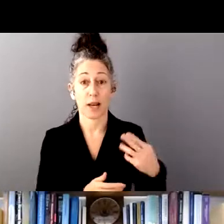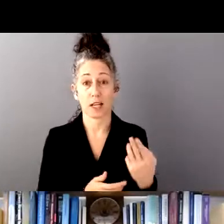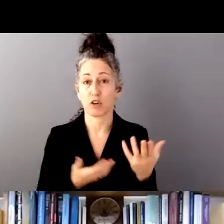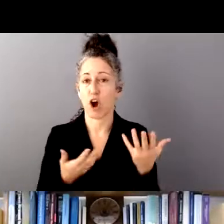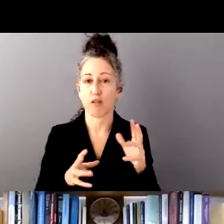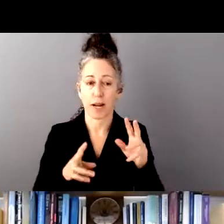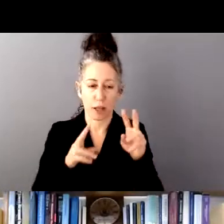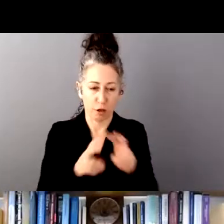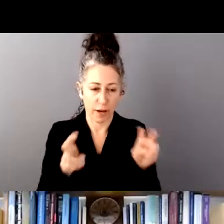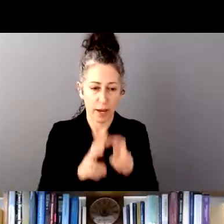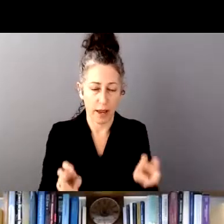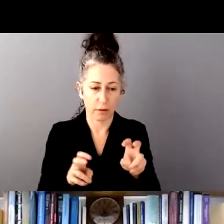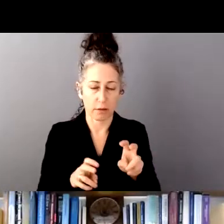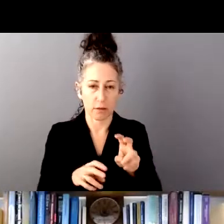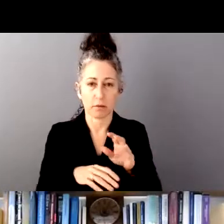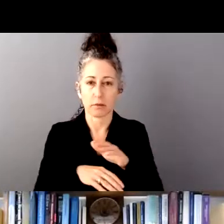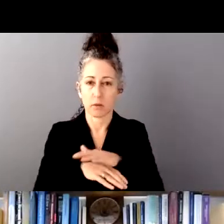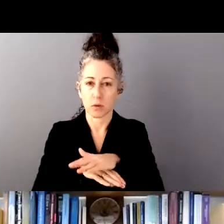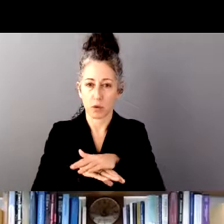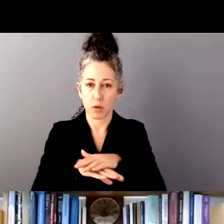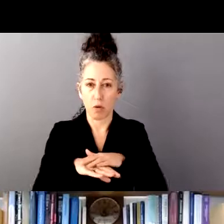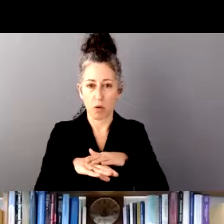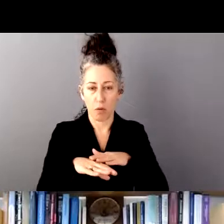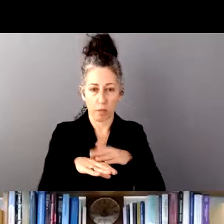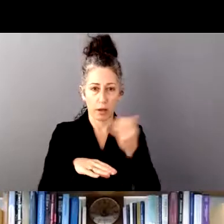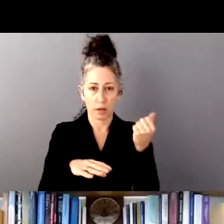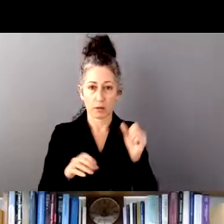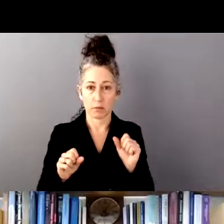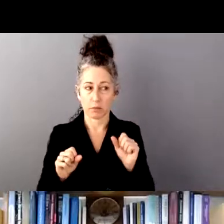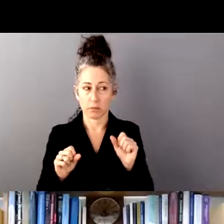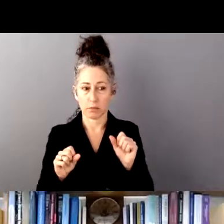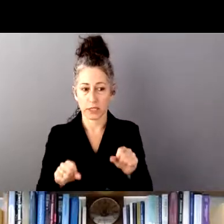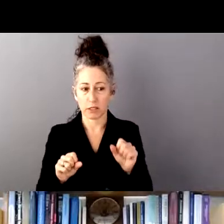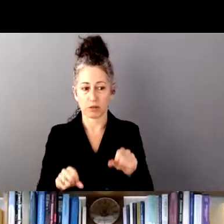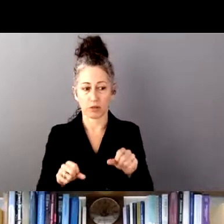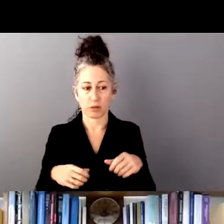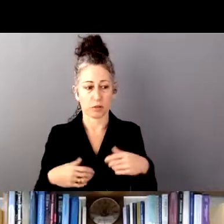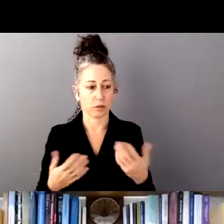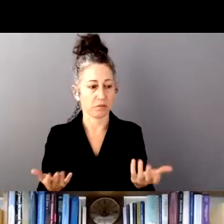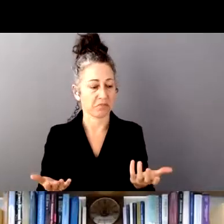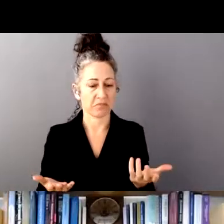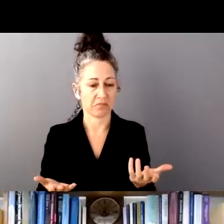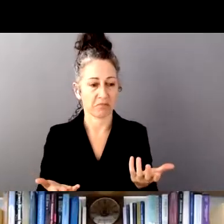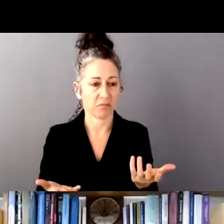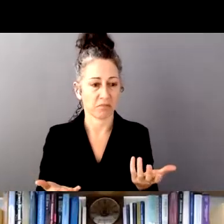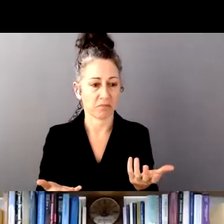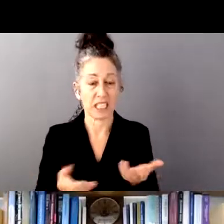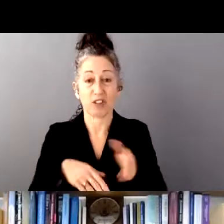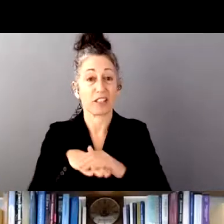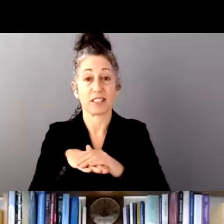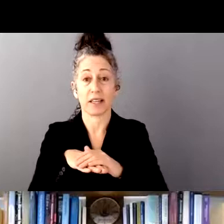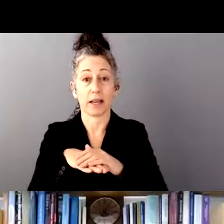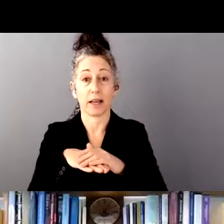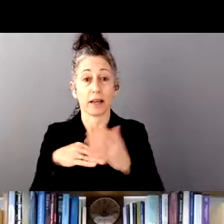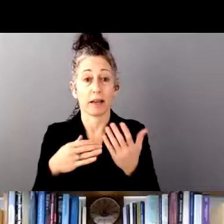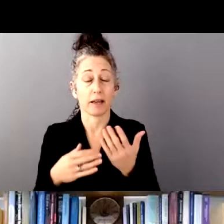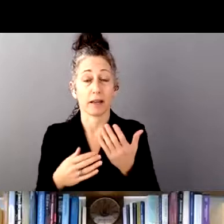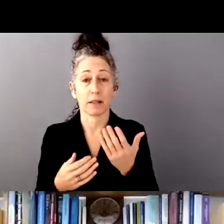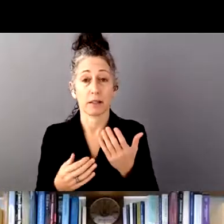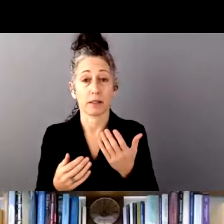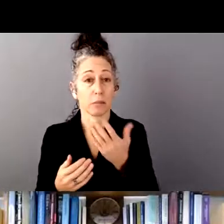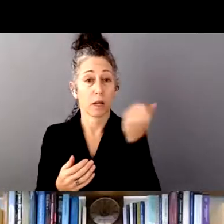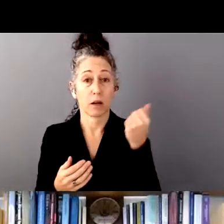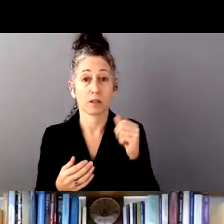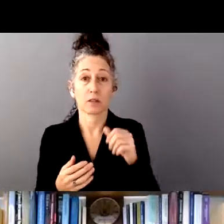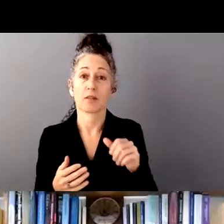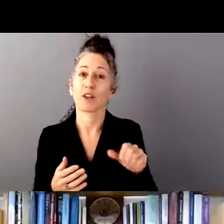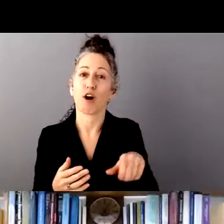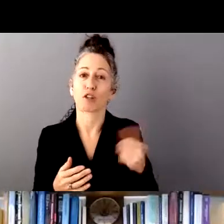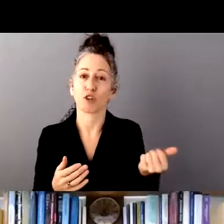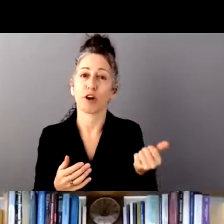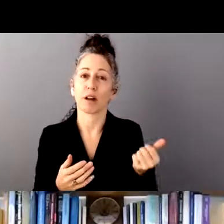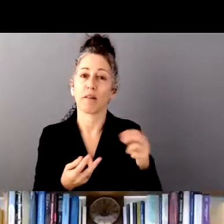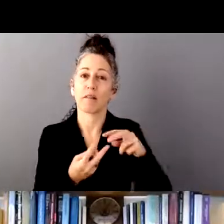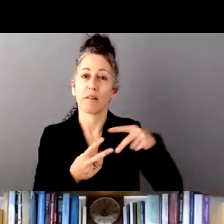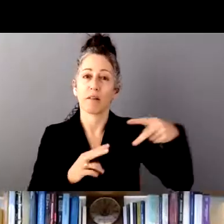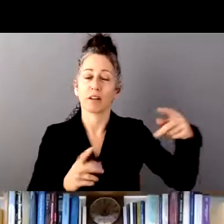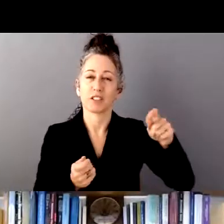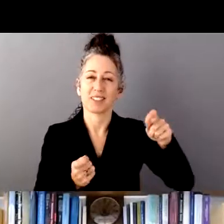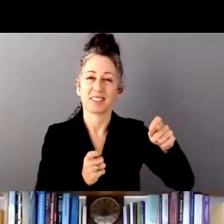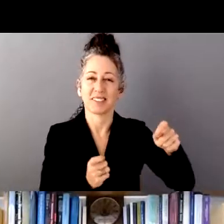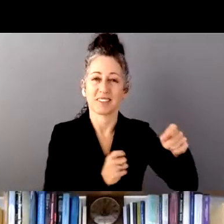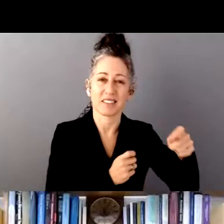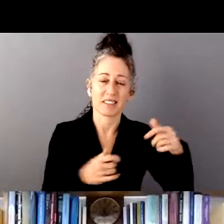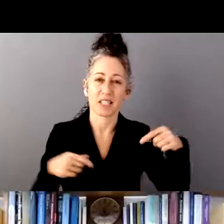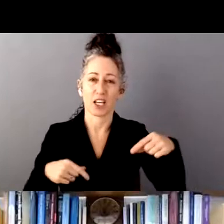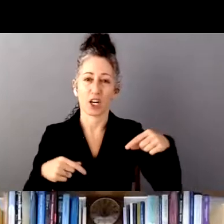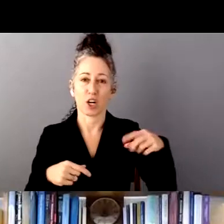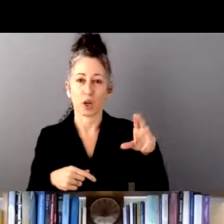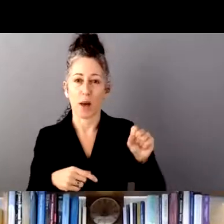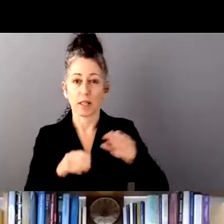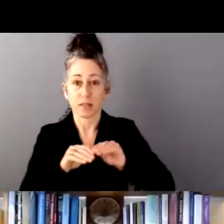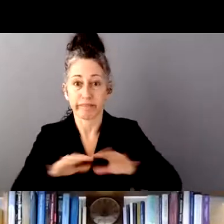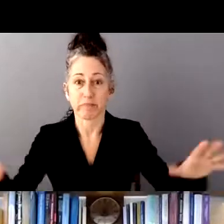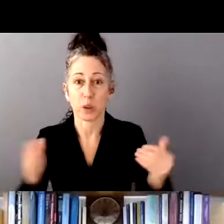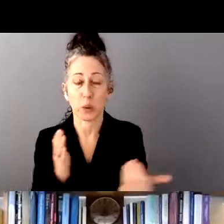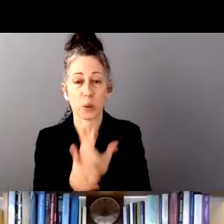to the hospital rates and the death rates, you know, and the need for more restrictions. UNH is already looking at the potential of slowing down things because of the potential of the increase due to the alternative strains that are more virulent spreading in the U.S.